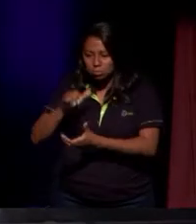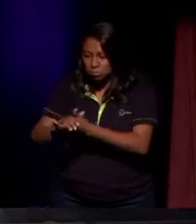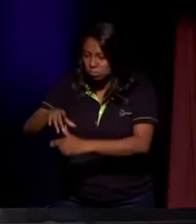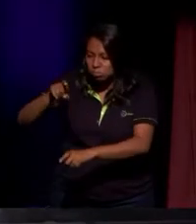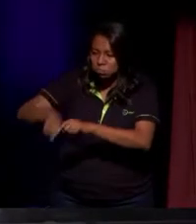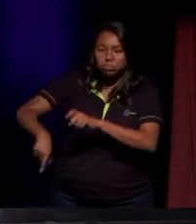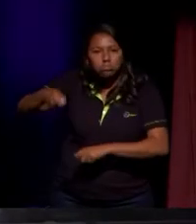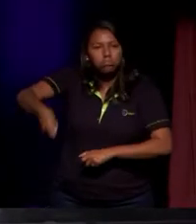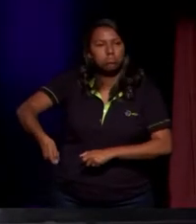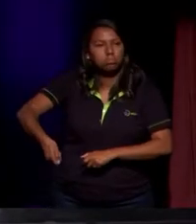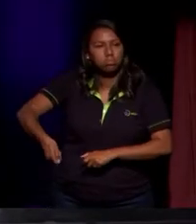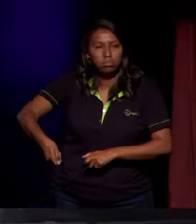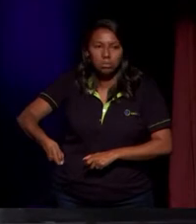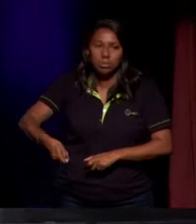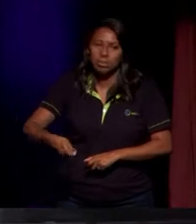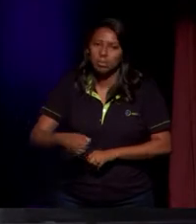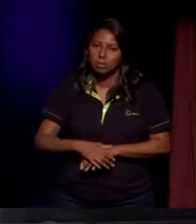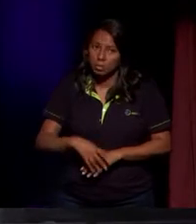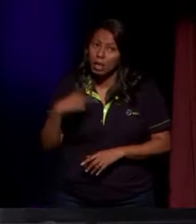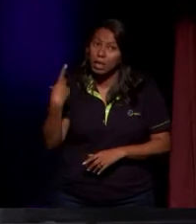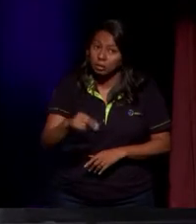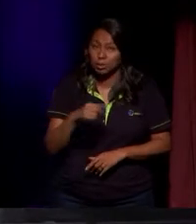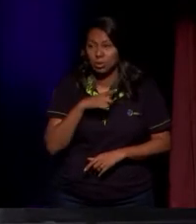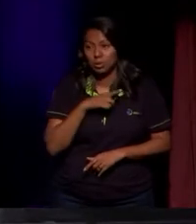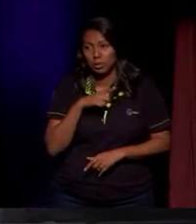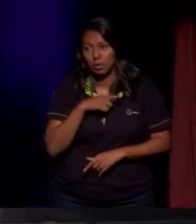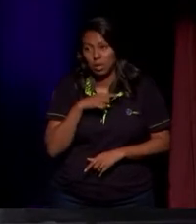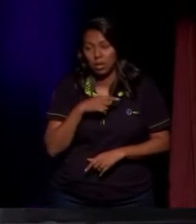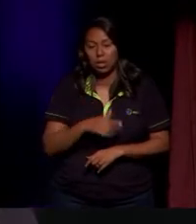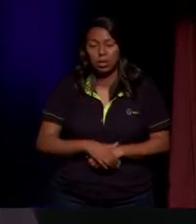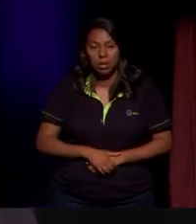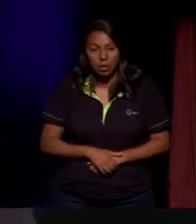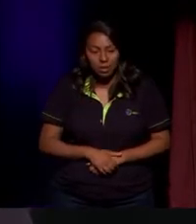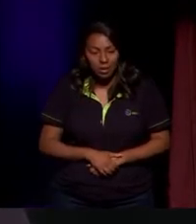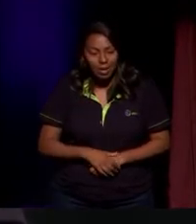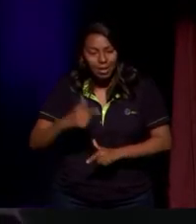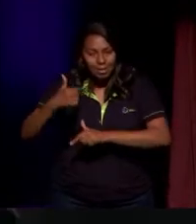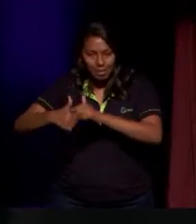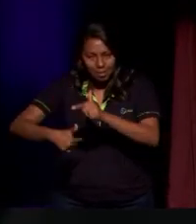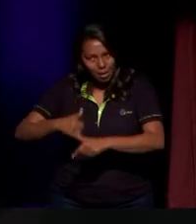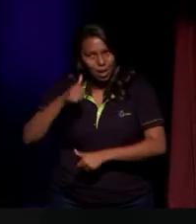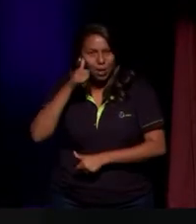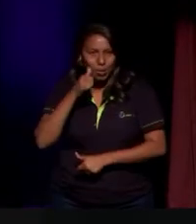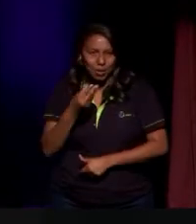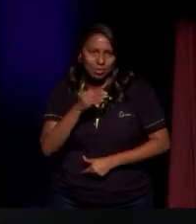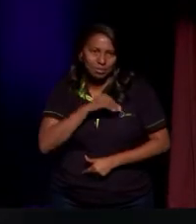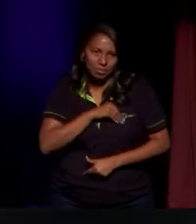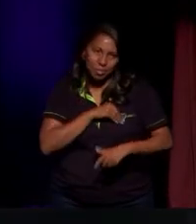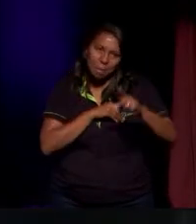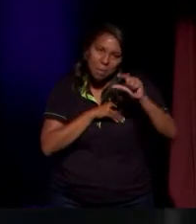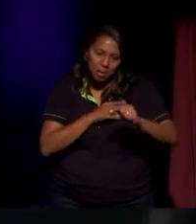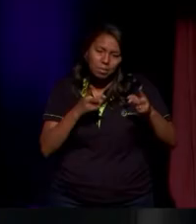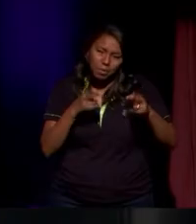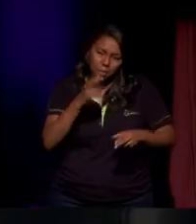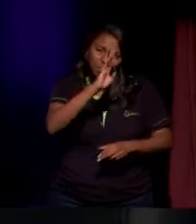in the labor market, they still earn less, just like in Brazil, then you also have this problem.